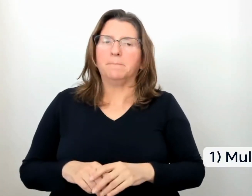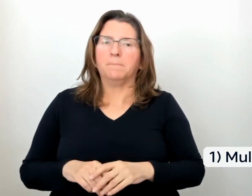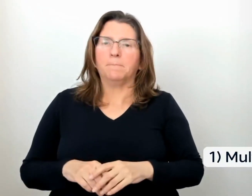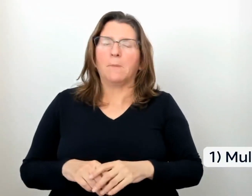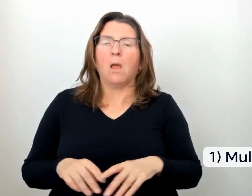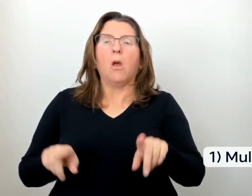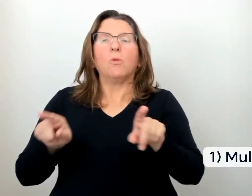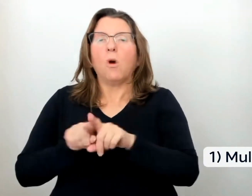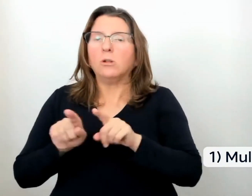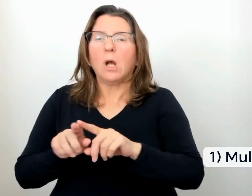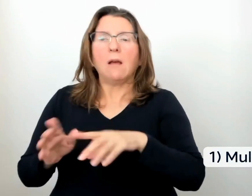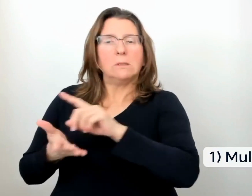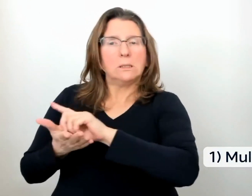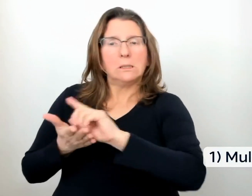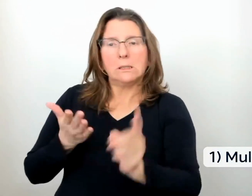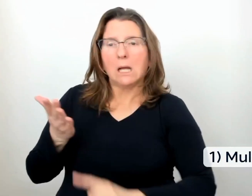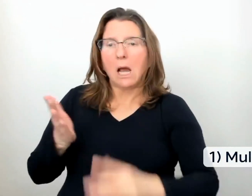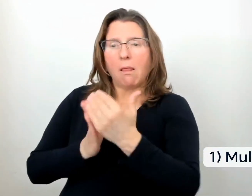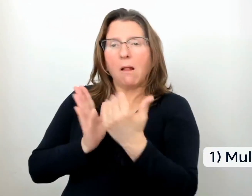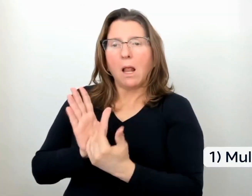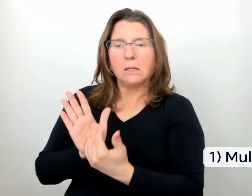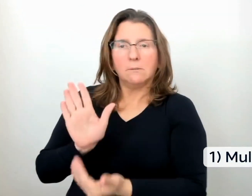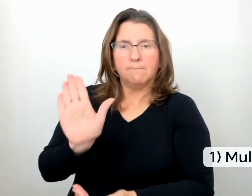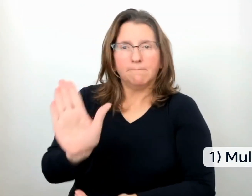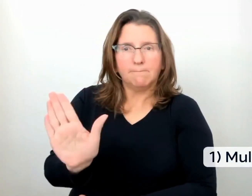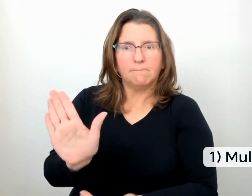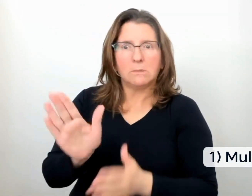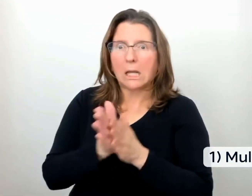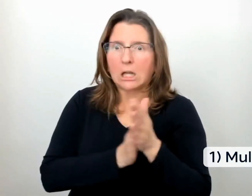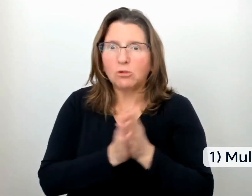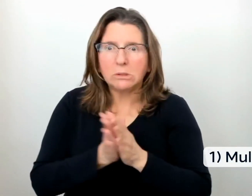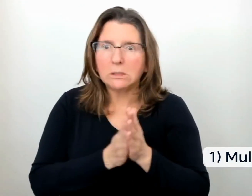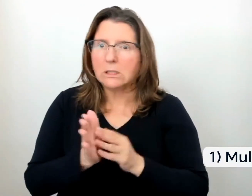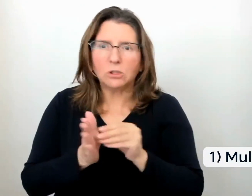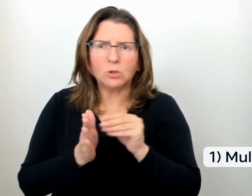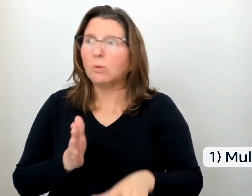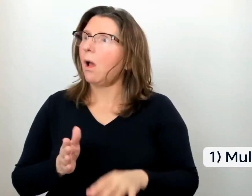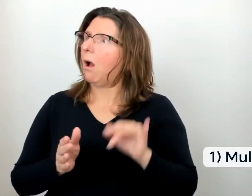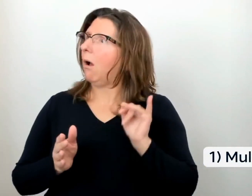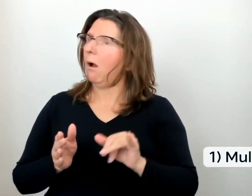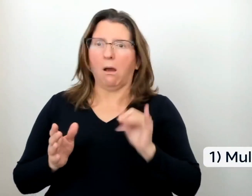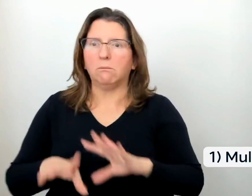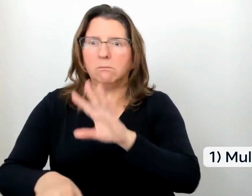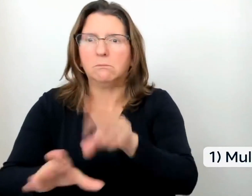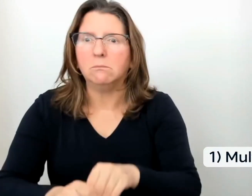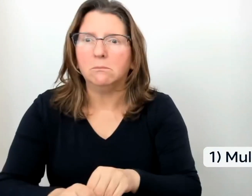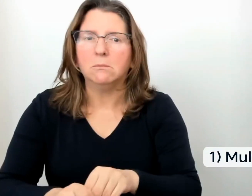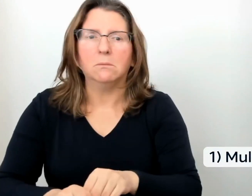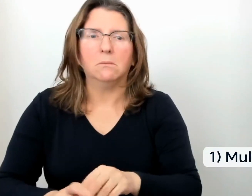Another entry point is your design in presenting the content. How can you make it interesting? Intriguing?